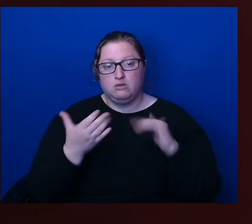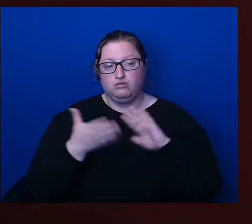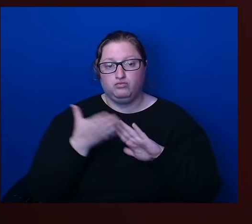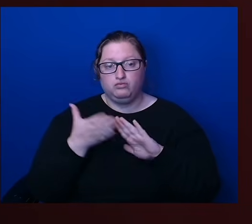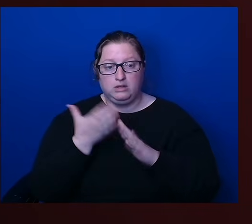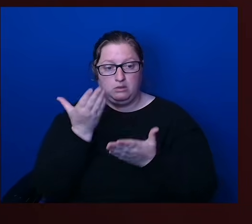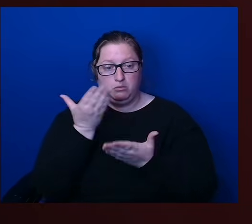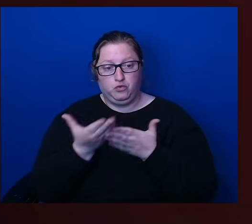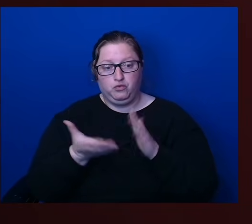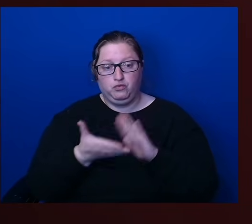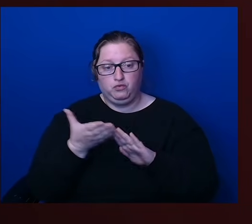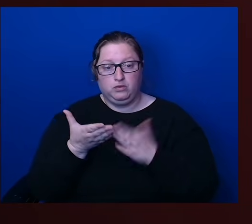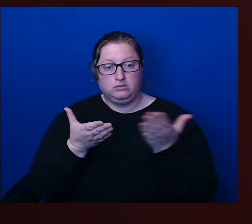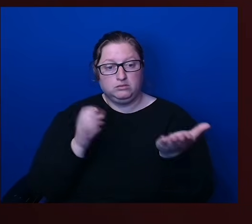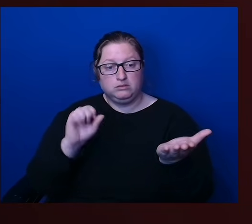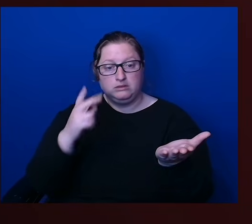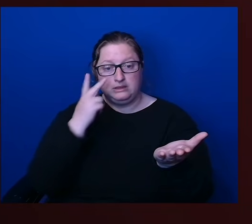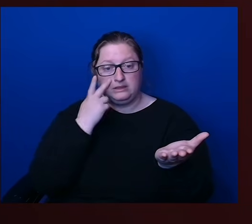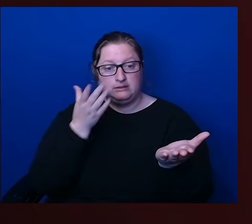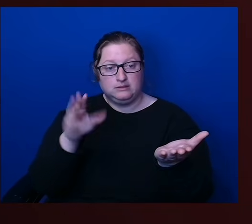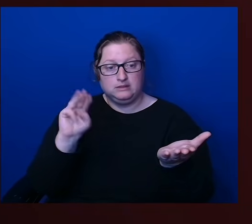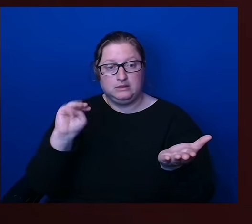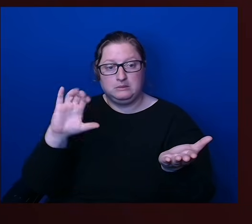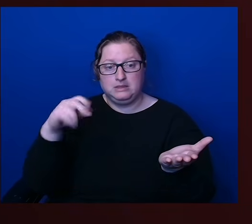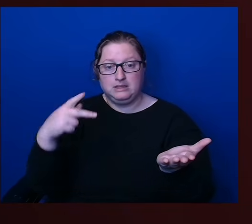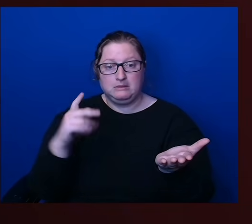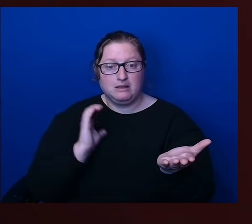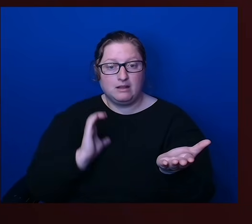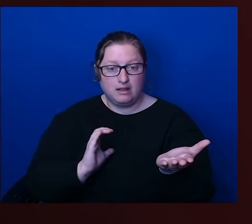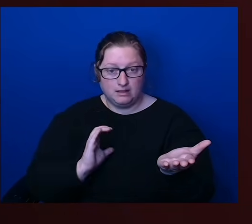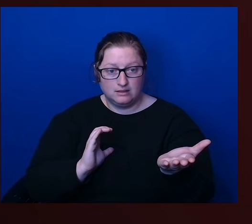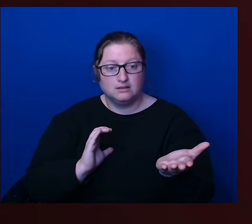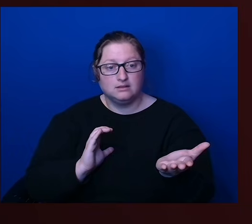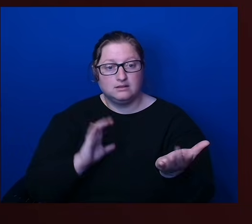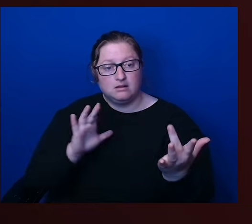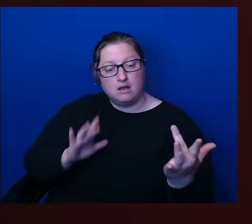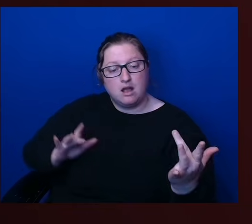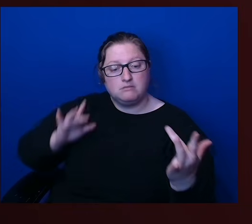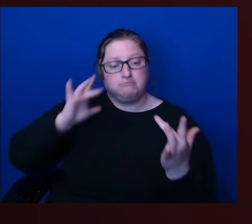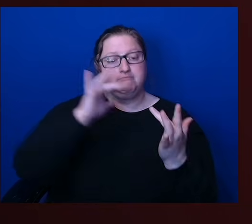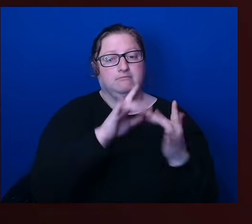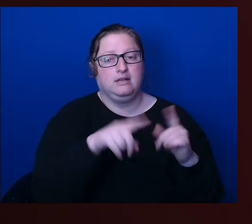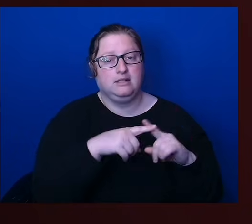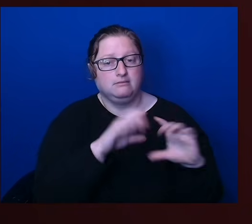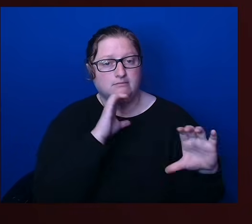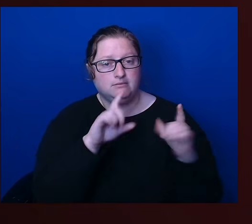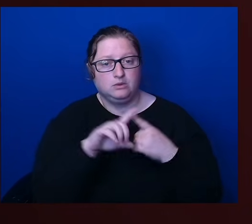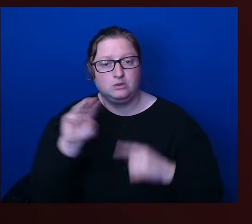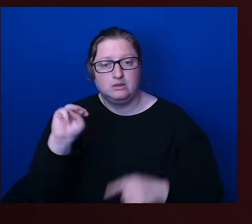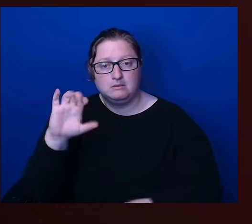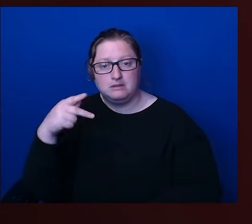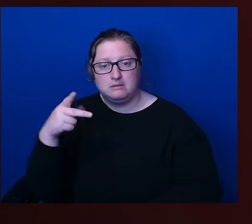because you can see that's that MCP client reaching out and talking to my MCP server. You can see it all lining up here.